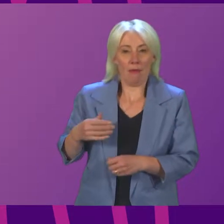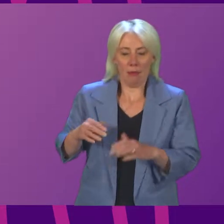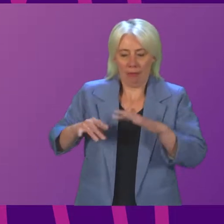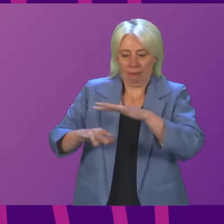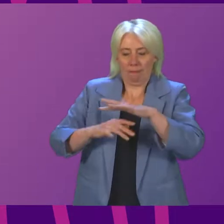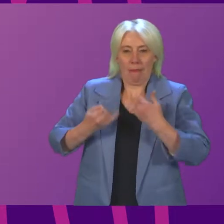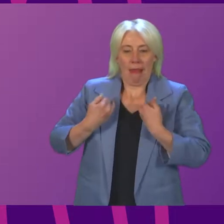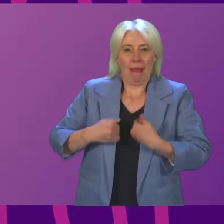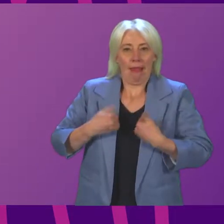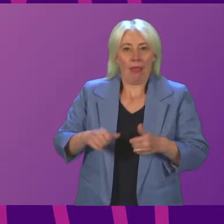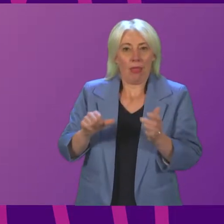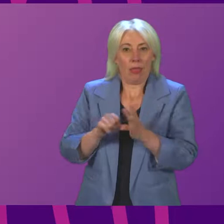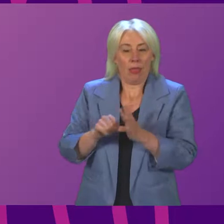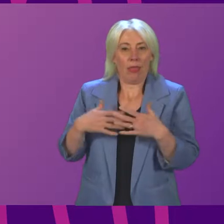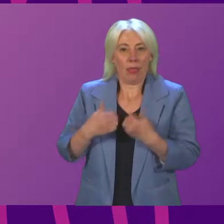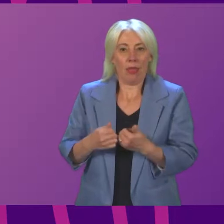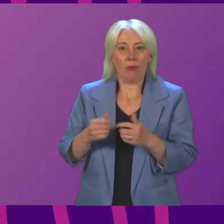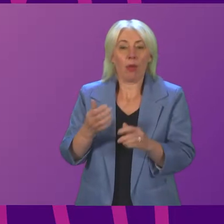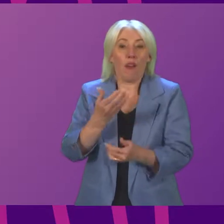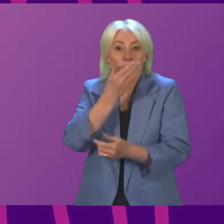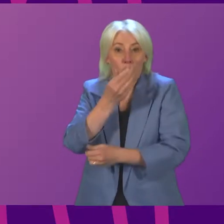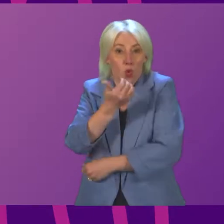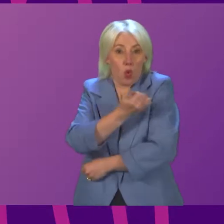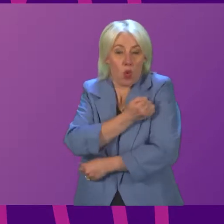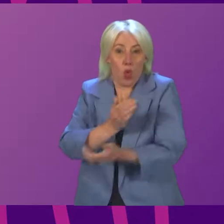during the autumn and winter period. As appointments for the Covid-19 booster